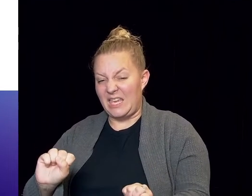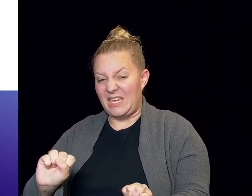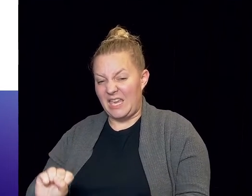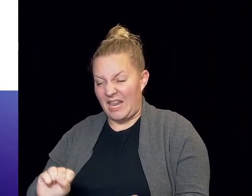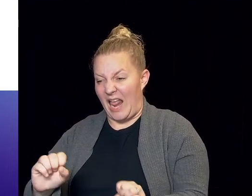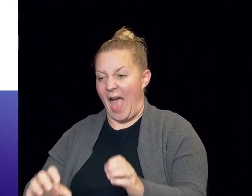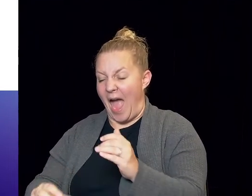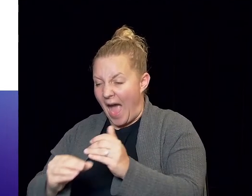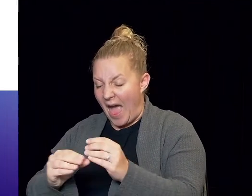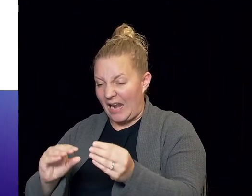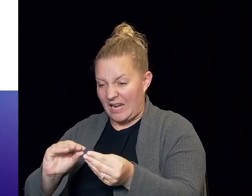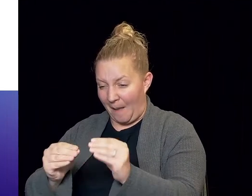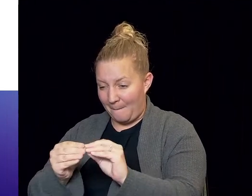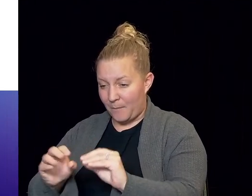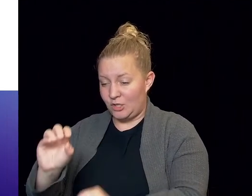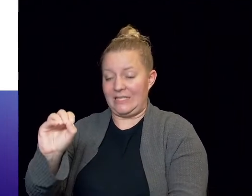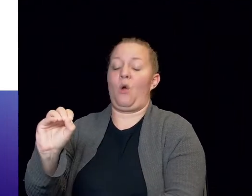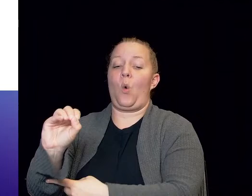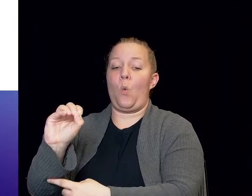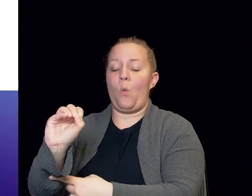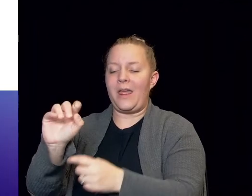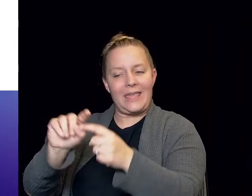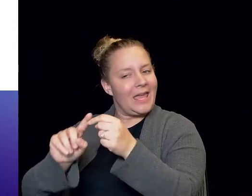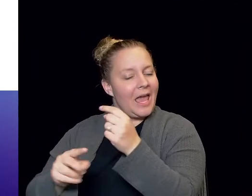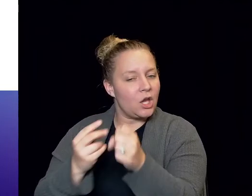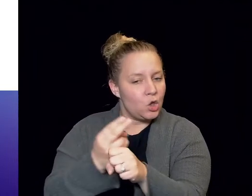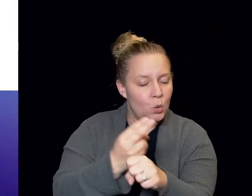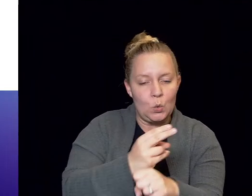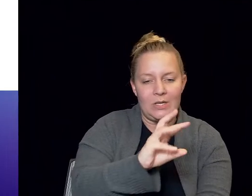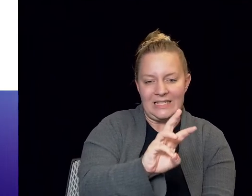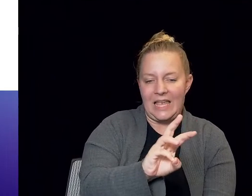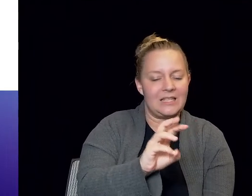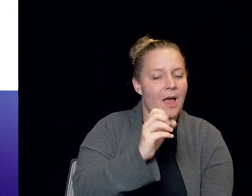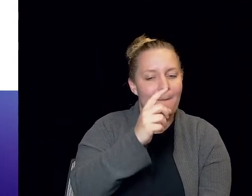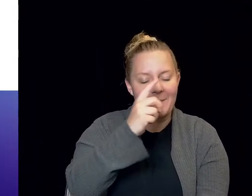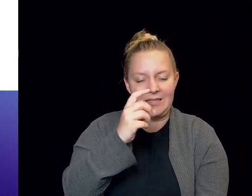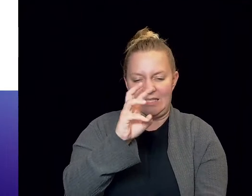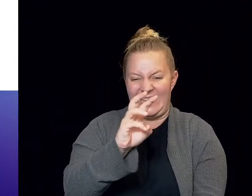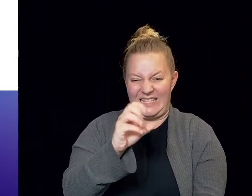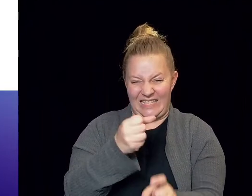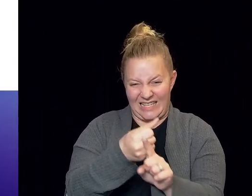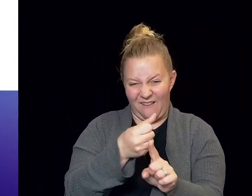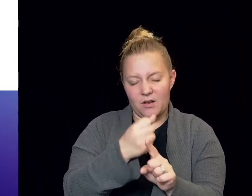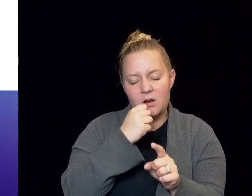not 6 repeating. But I do include that number 0 because, now that my decimal is at the end,